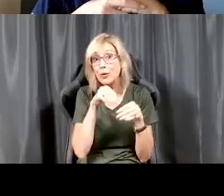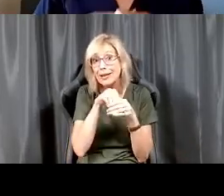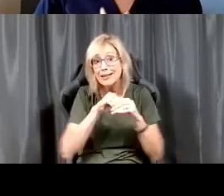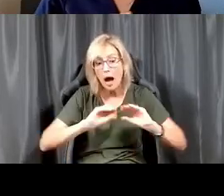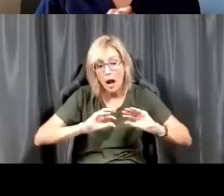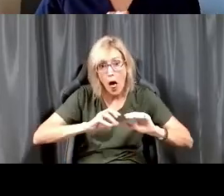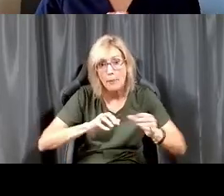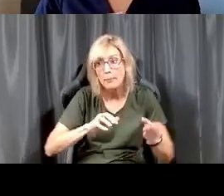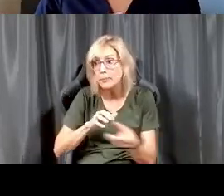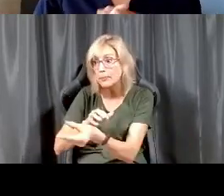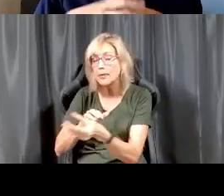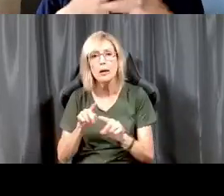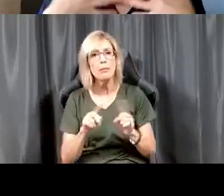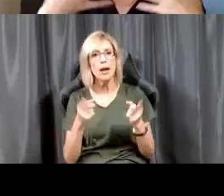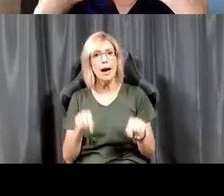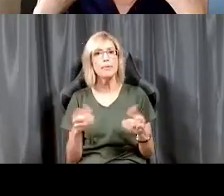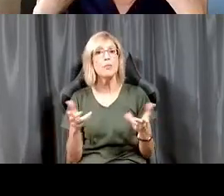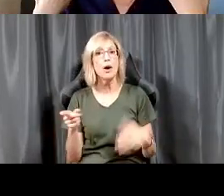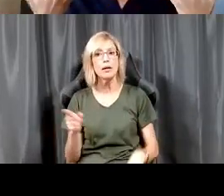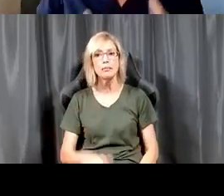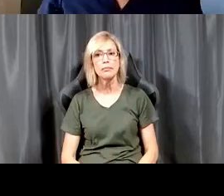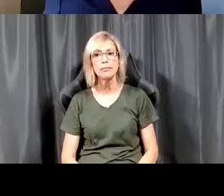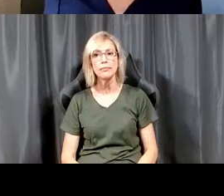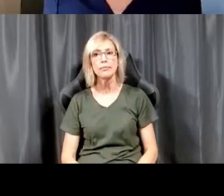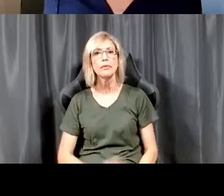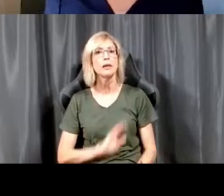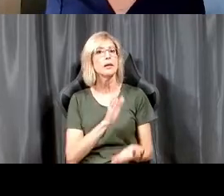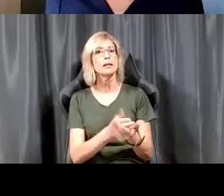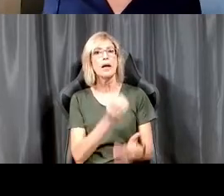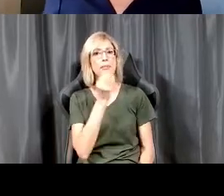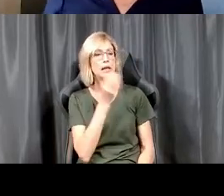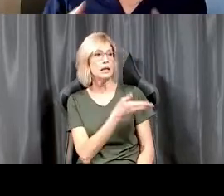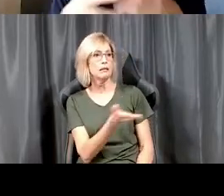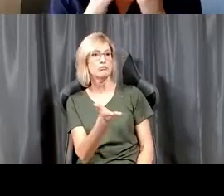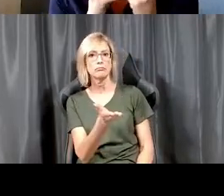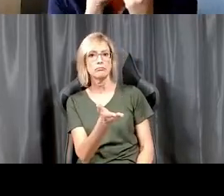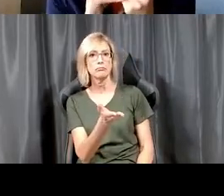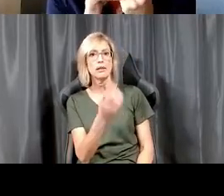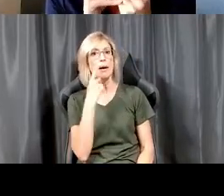What ended up happening is he stopped eating those things because when he tried them and